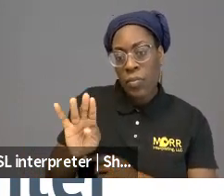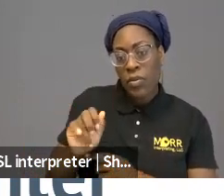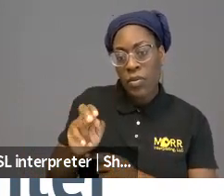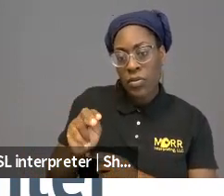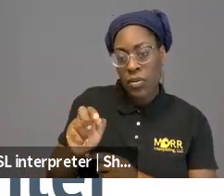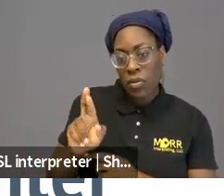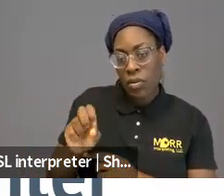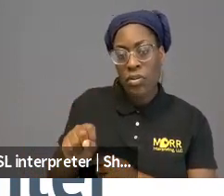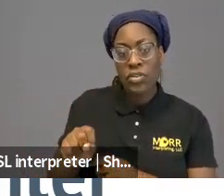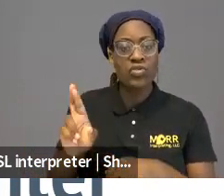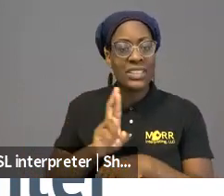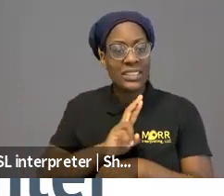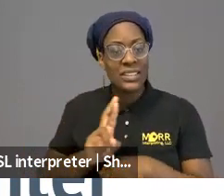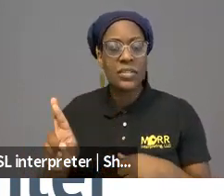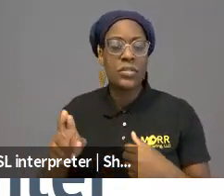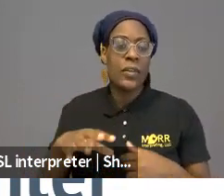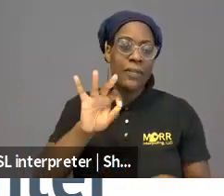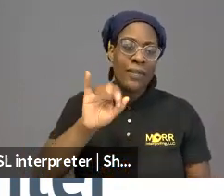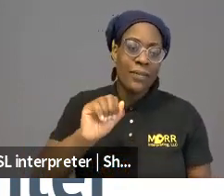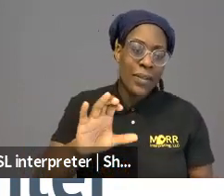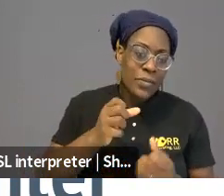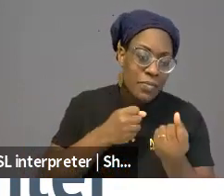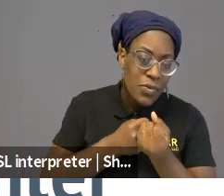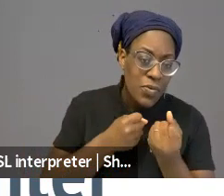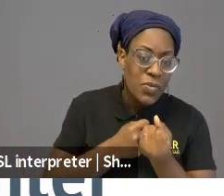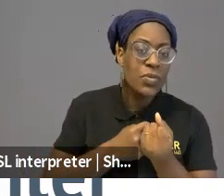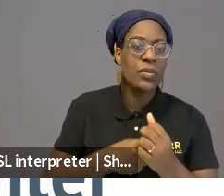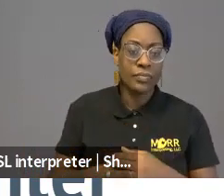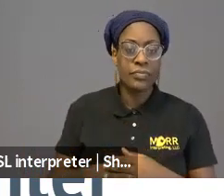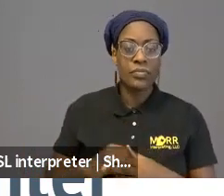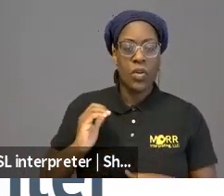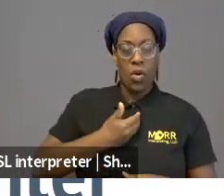supporting faculty writing training. All of our writing instructors are full-time professionals,